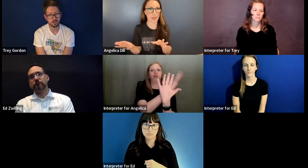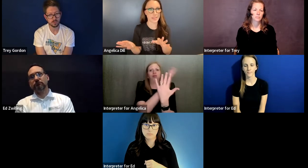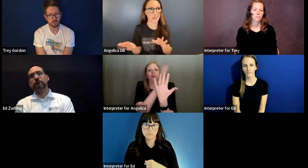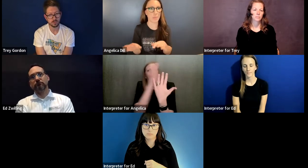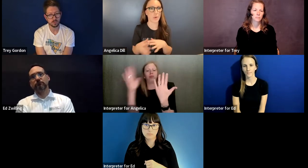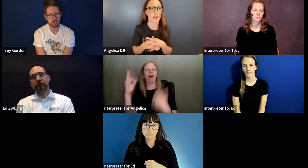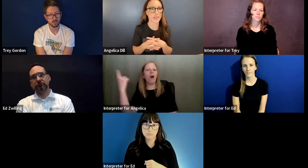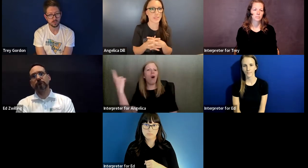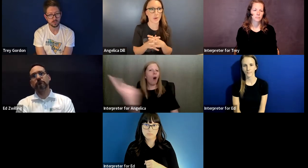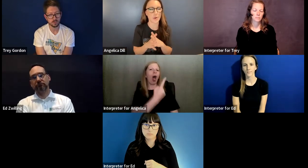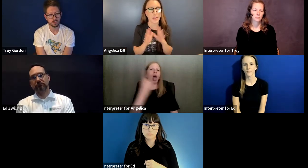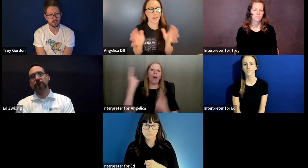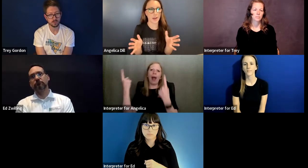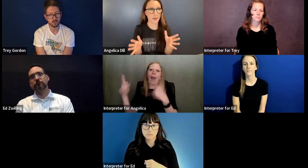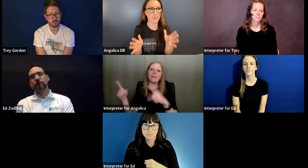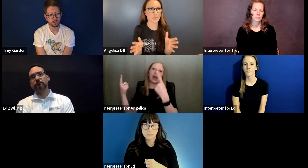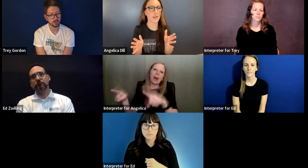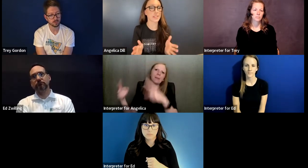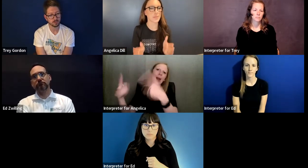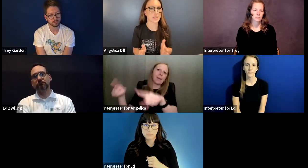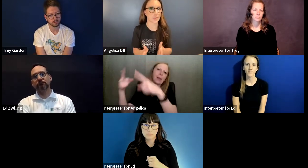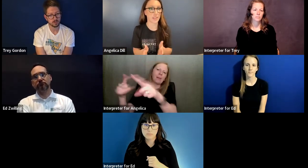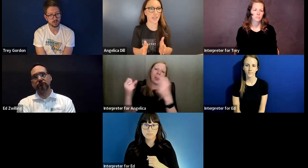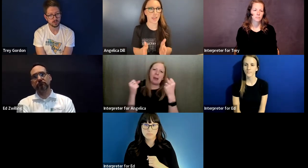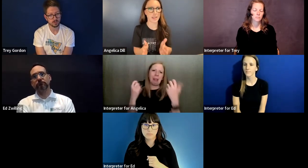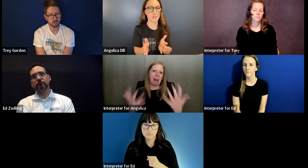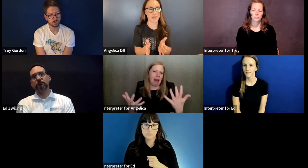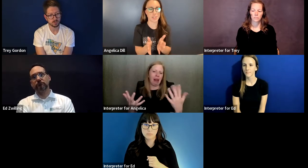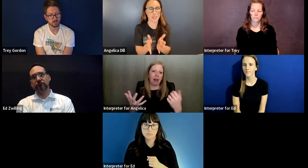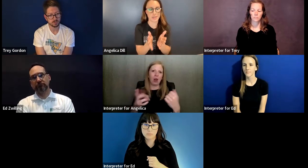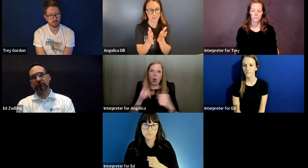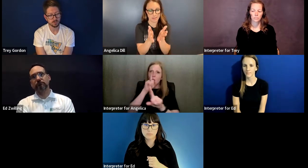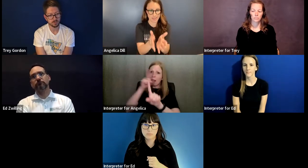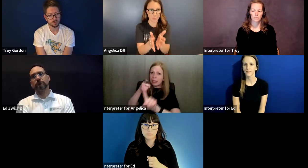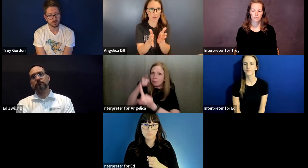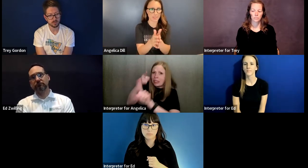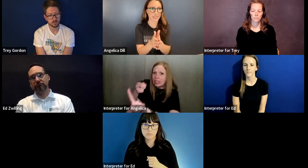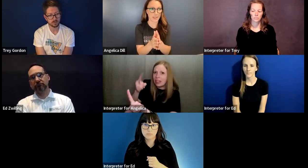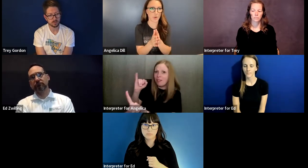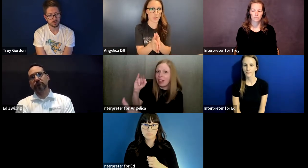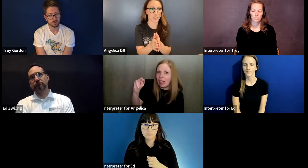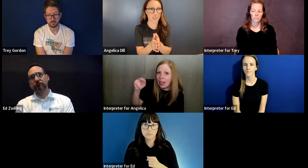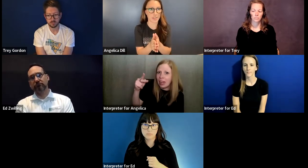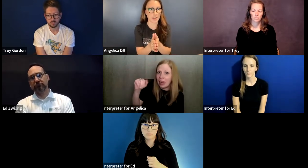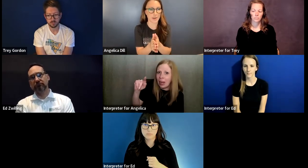at some point and so um very specifically again inpatient that's why i was asking that question um